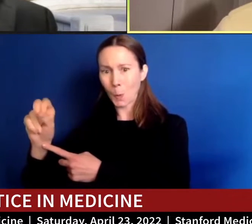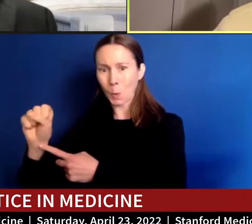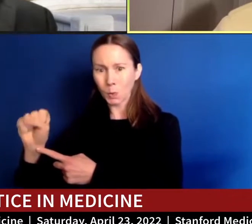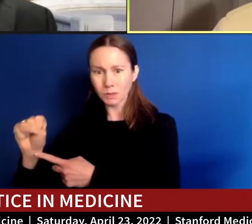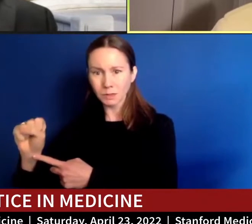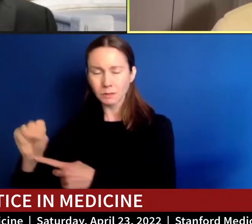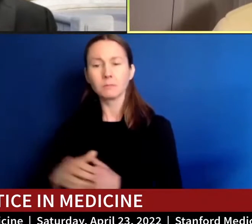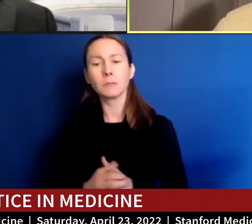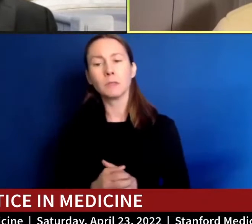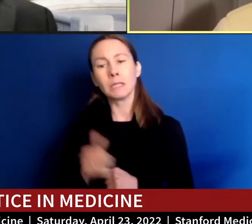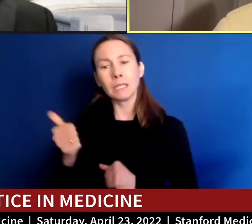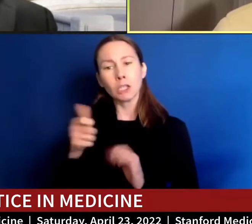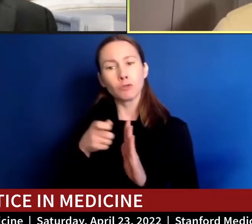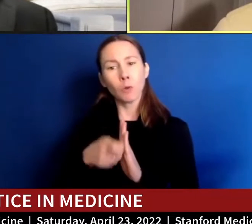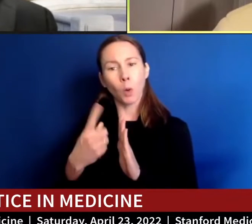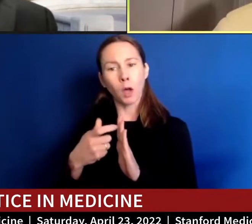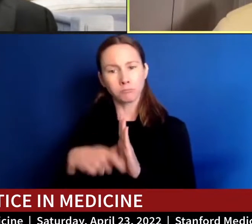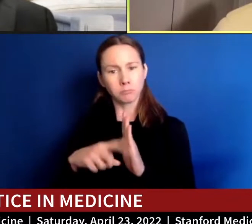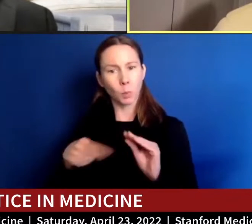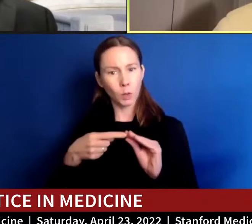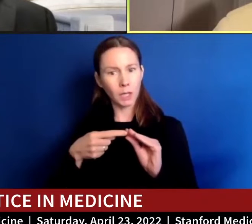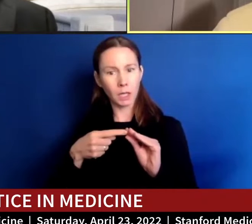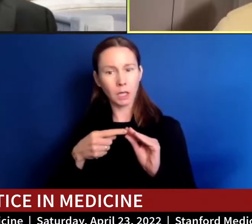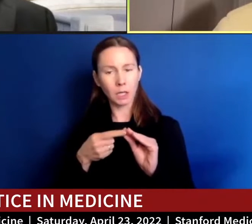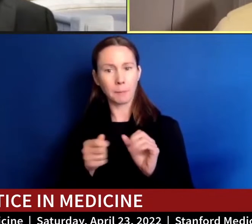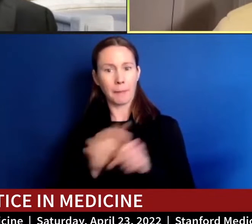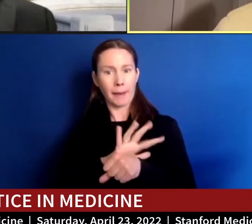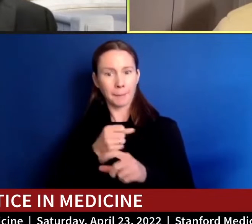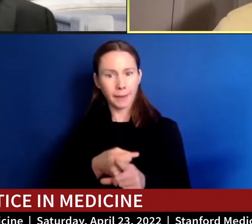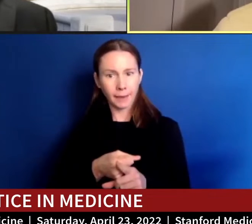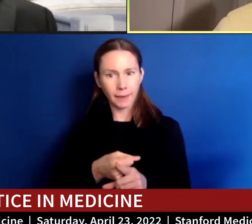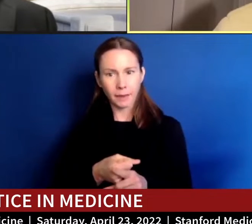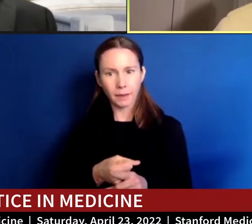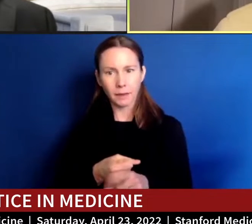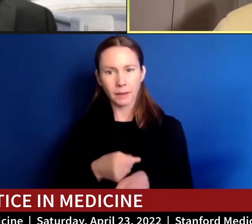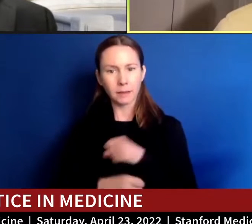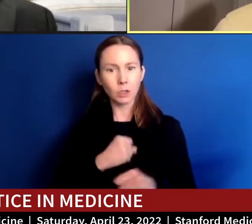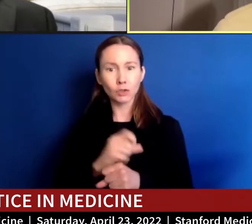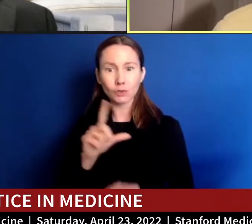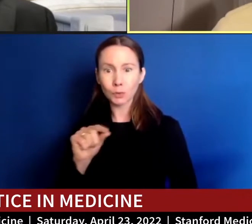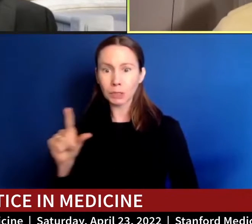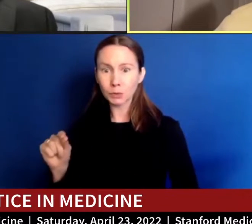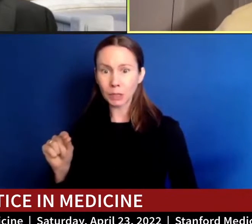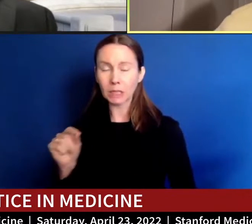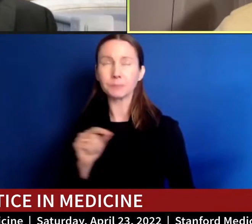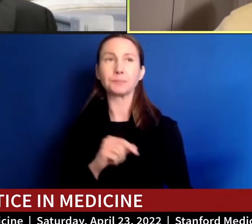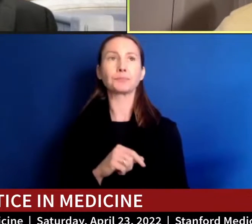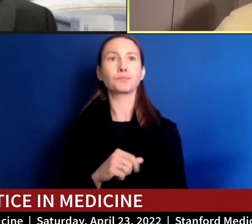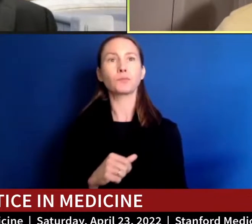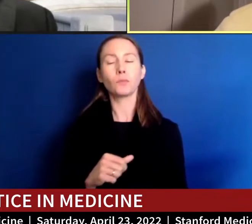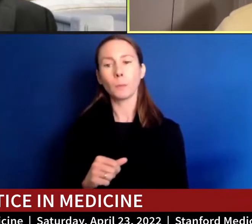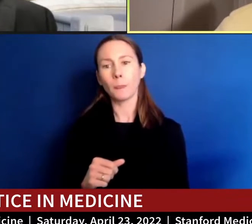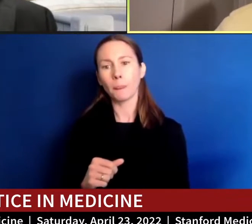wrote a piece when the pandemic came out in 2020, and I was in a… [indiscernible] they were talking